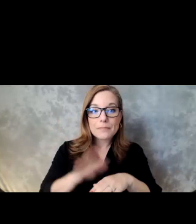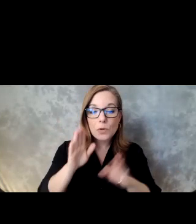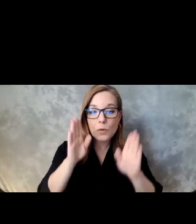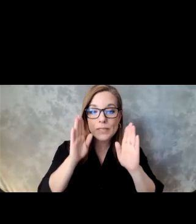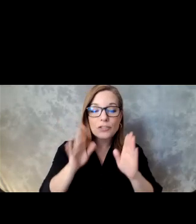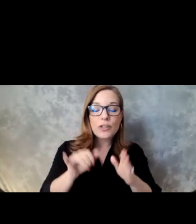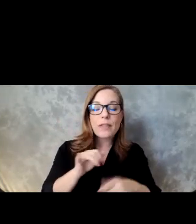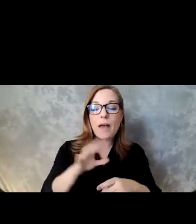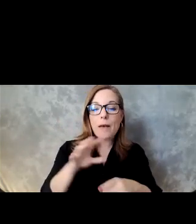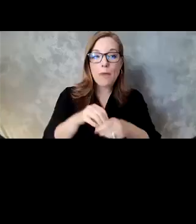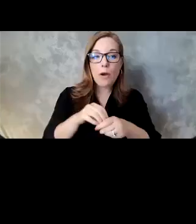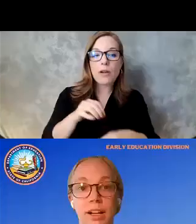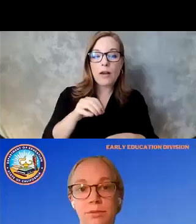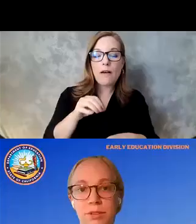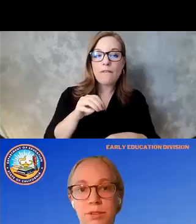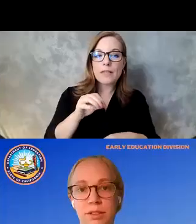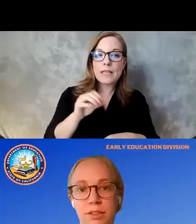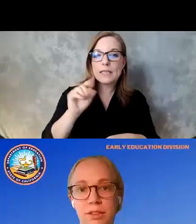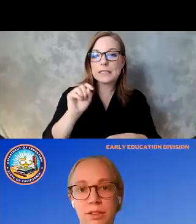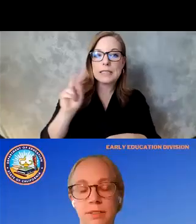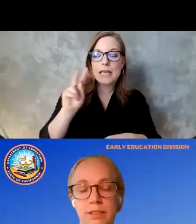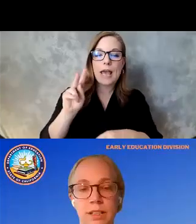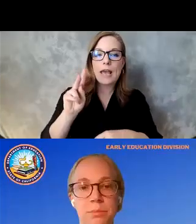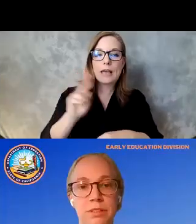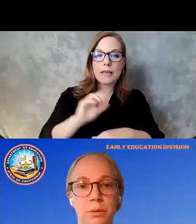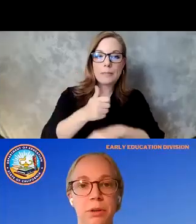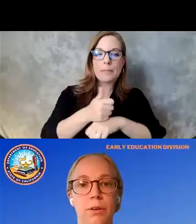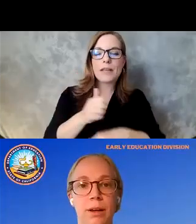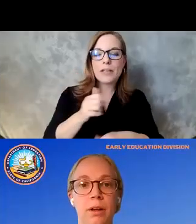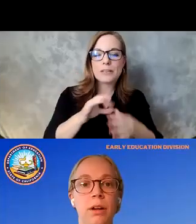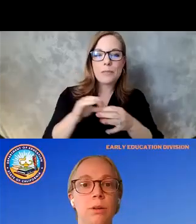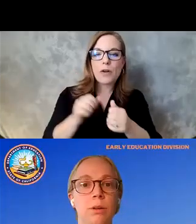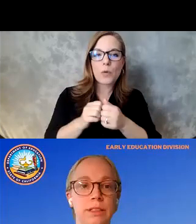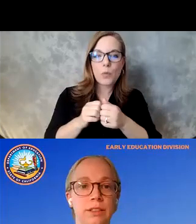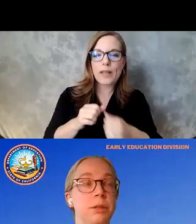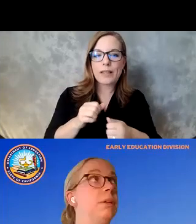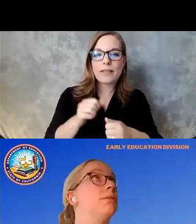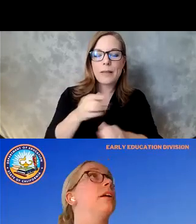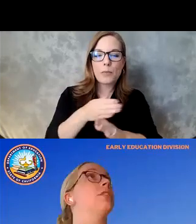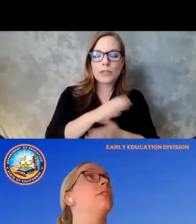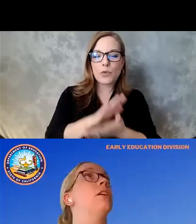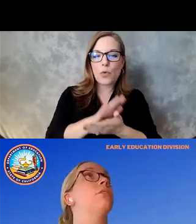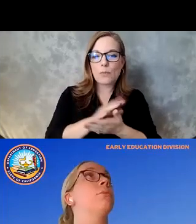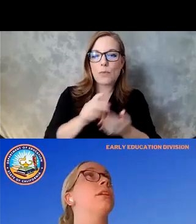is around our California State Preschool Program or CSPP expansion. So wanting to flag for